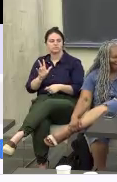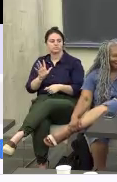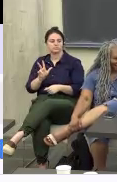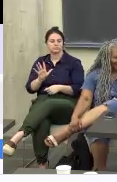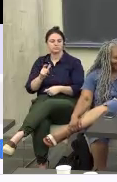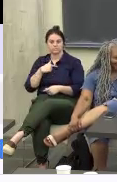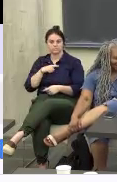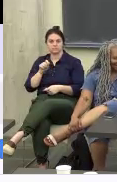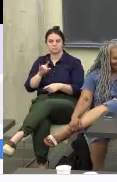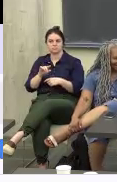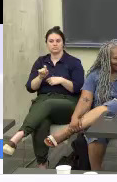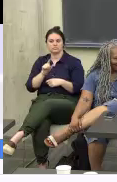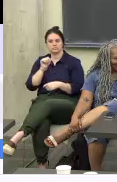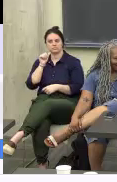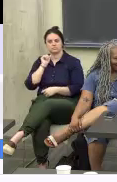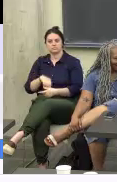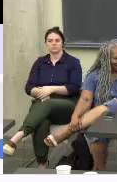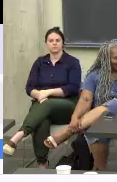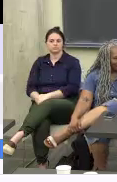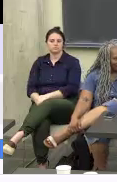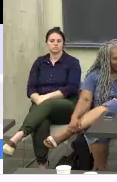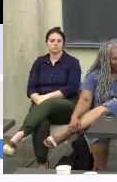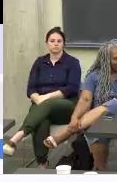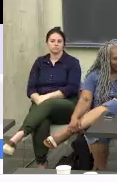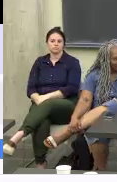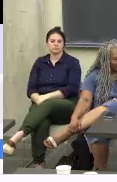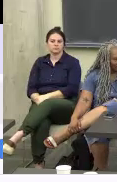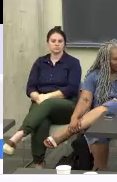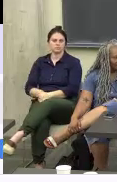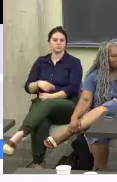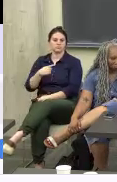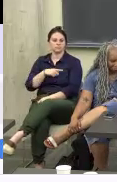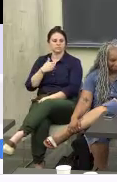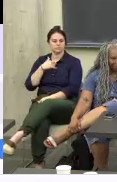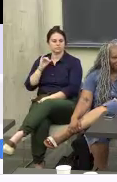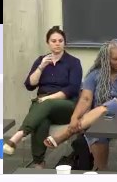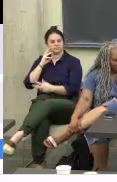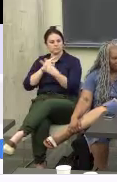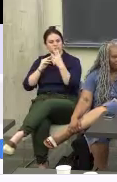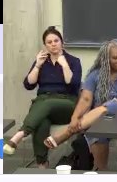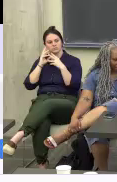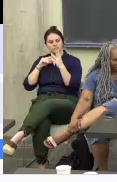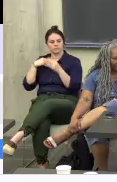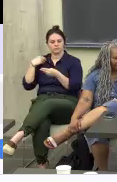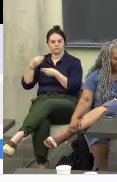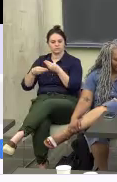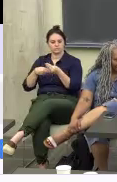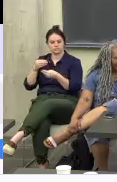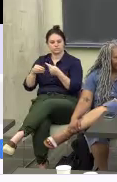yesterday So we have the experience of passing on to the new generation.